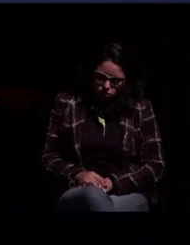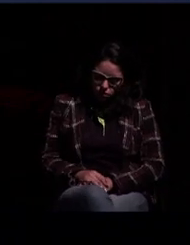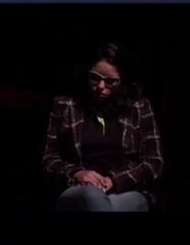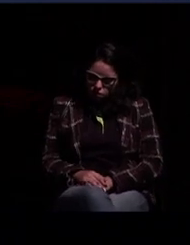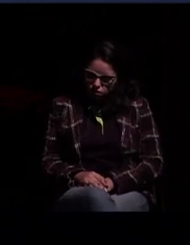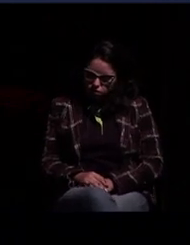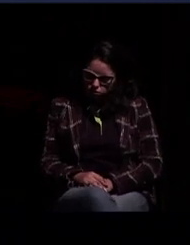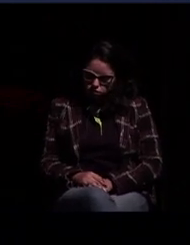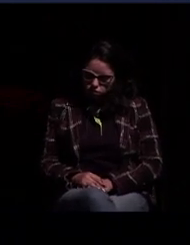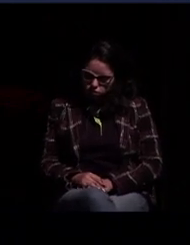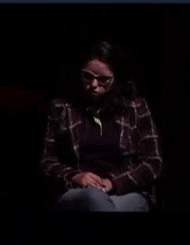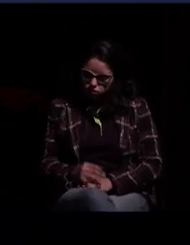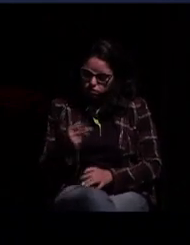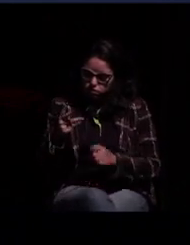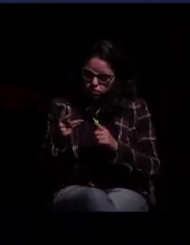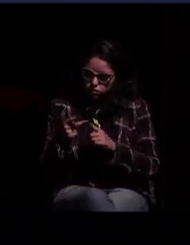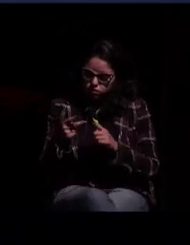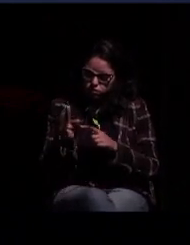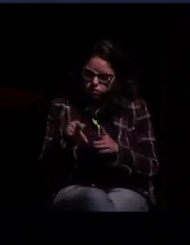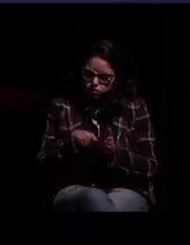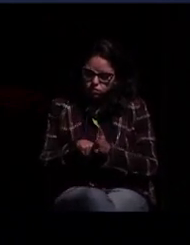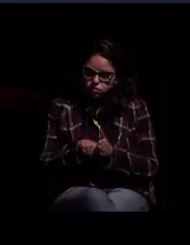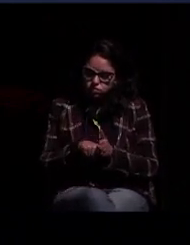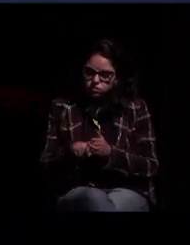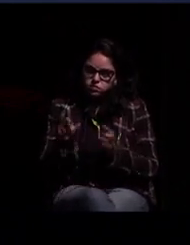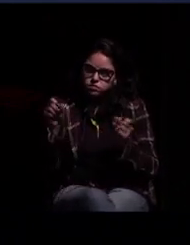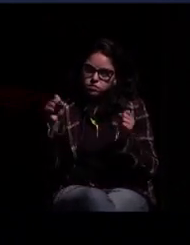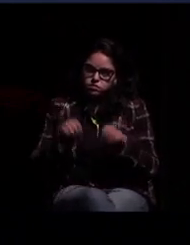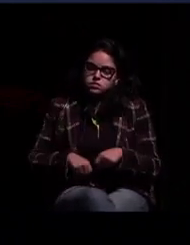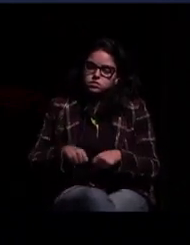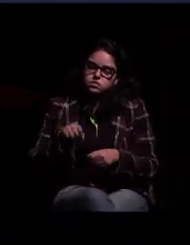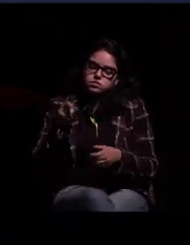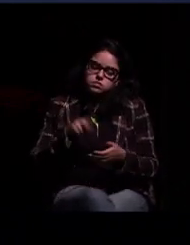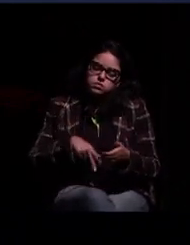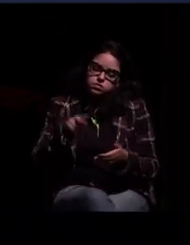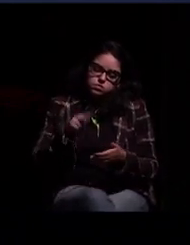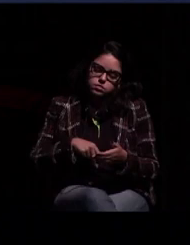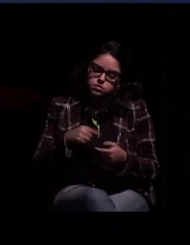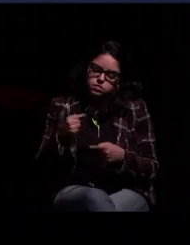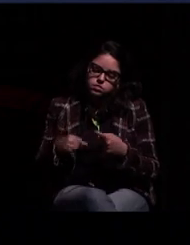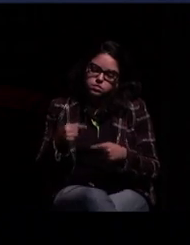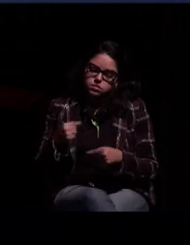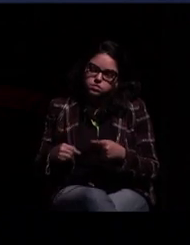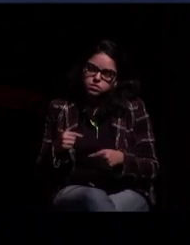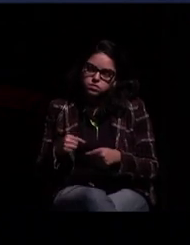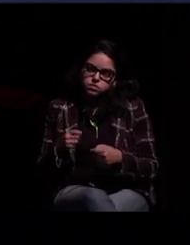I think the two questions can be read and discuss together. Alright? Can you hear now?